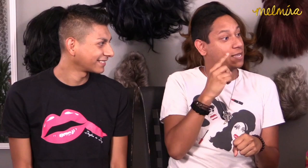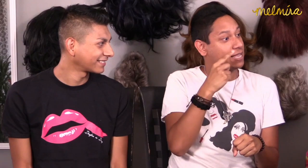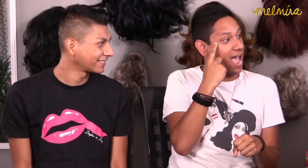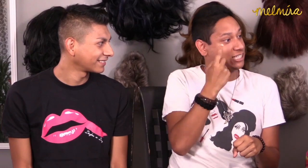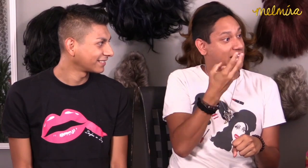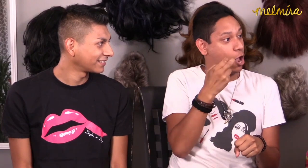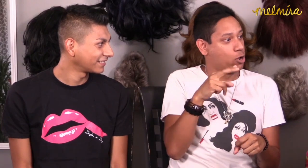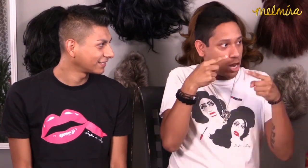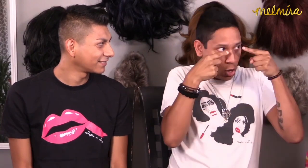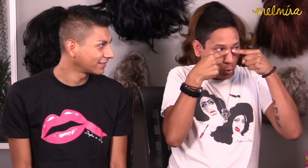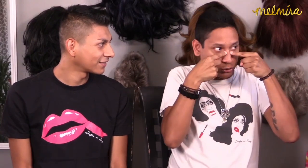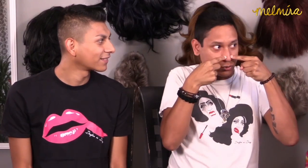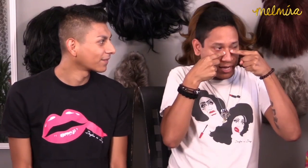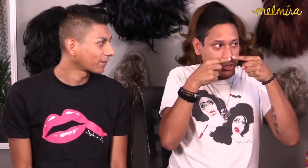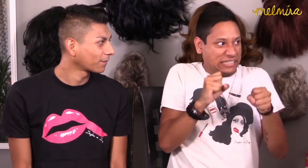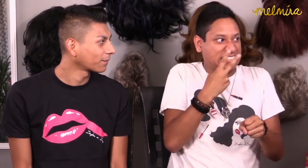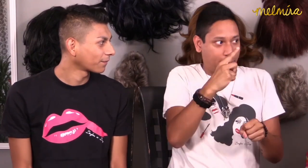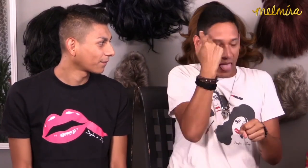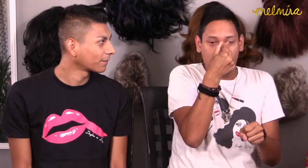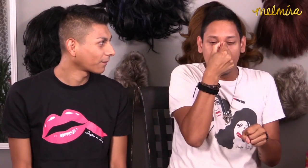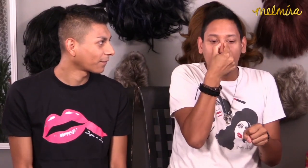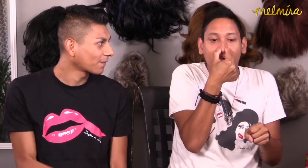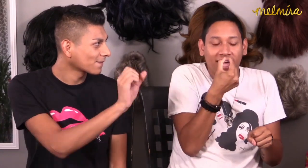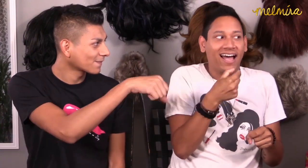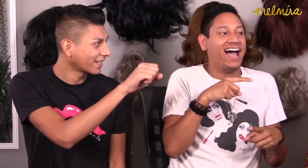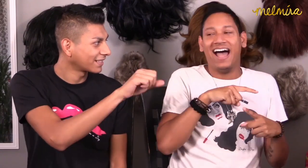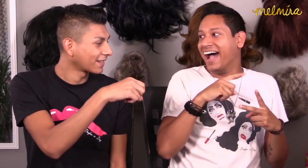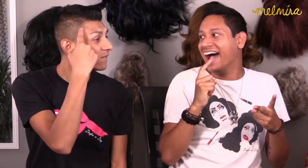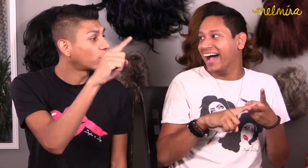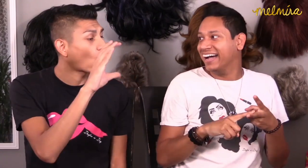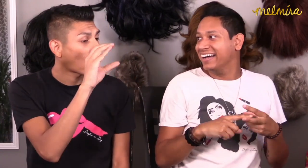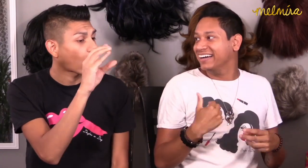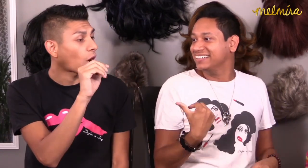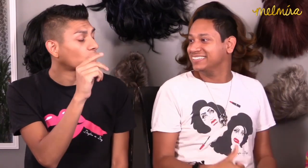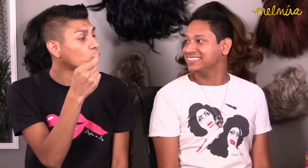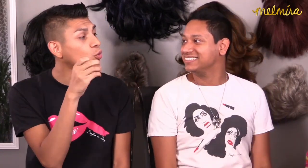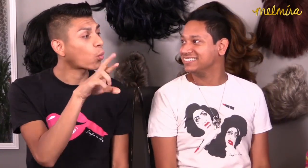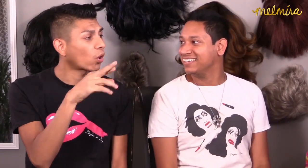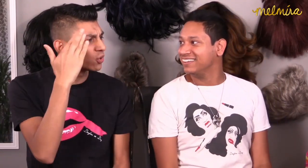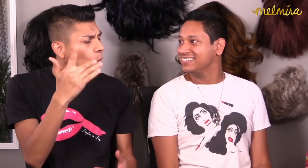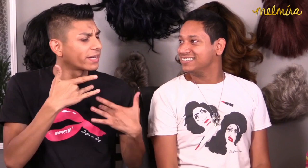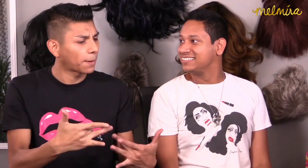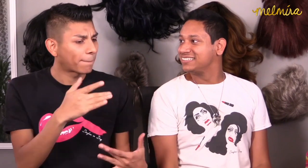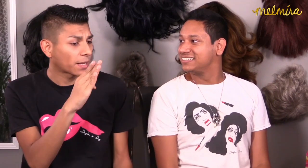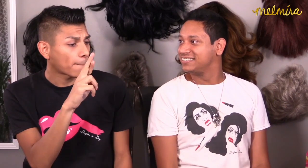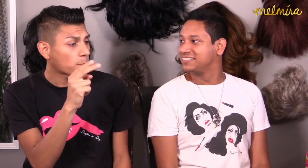there on her nose. You know contour tends to be bronze or brown, to match your